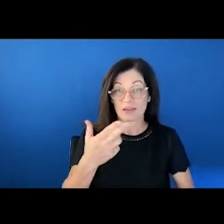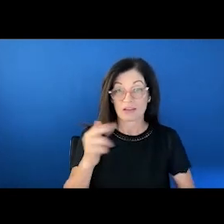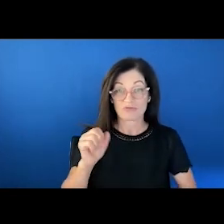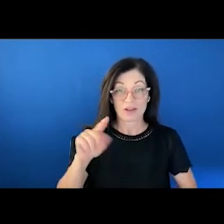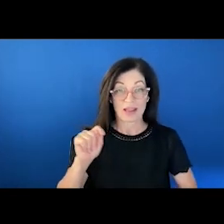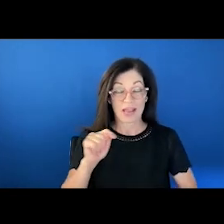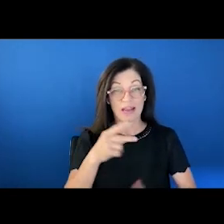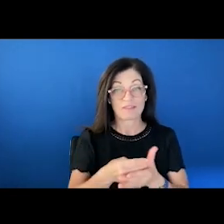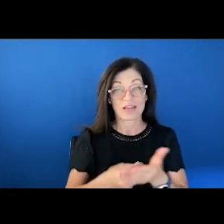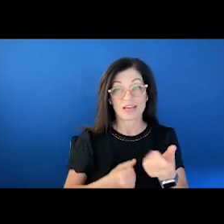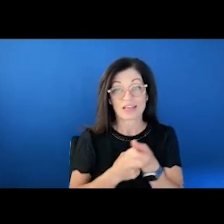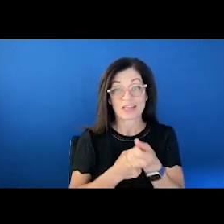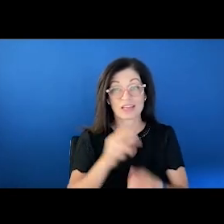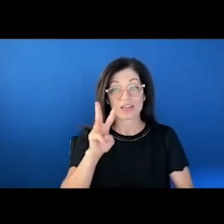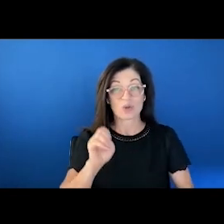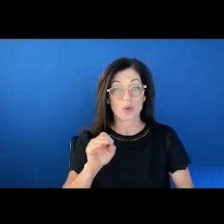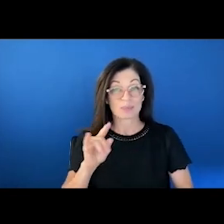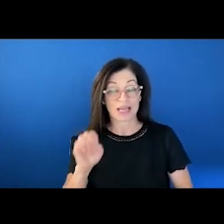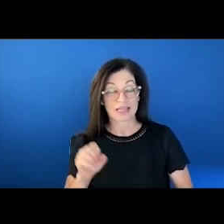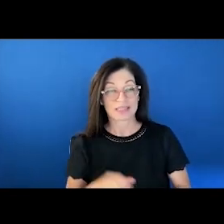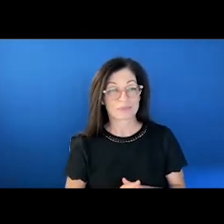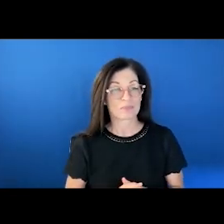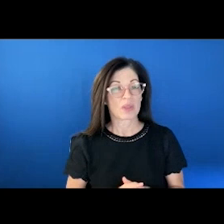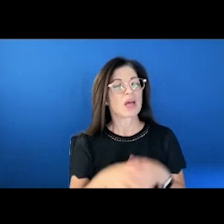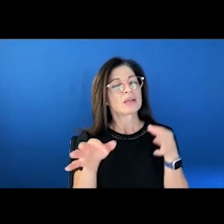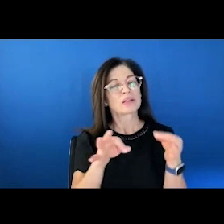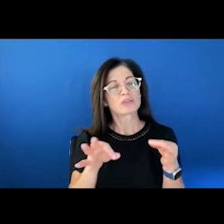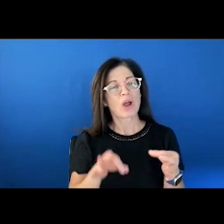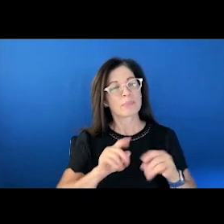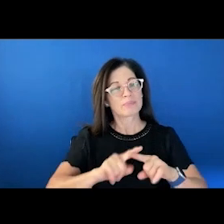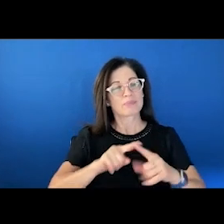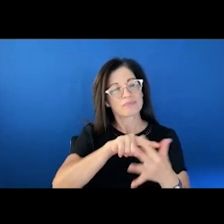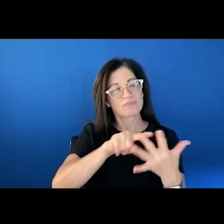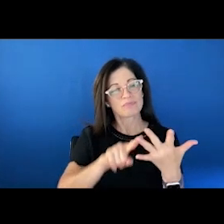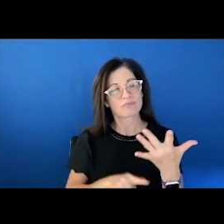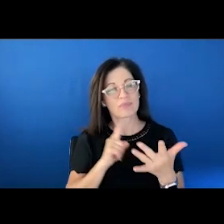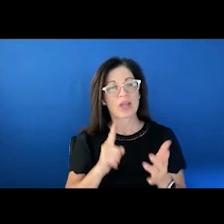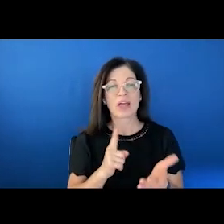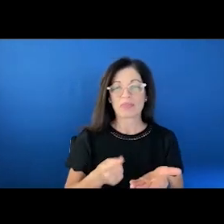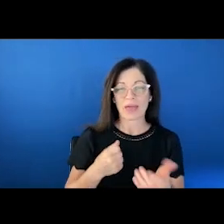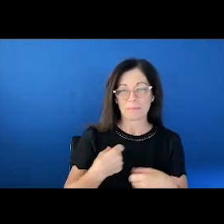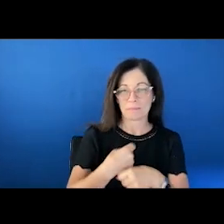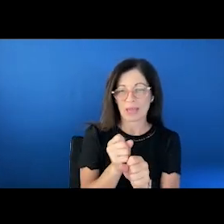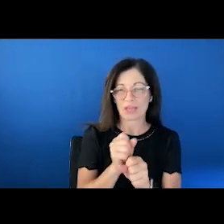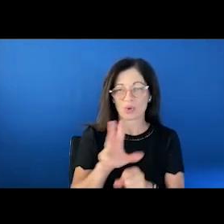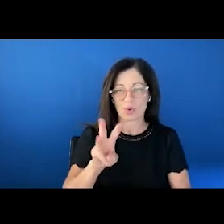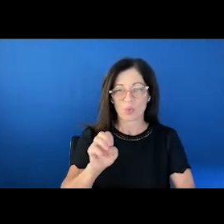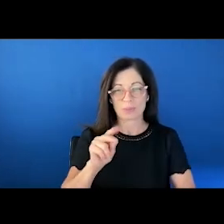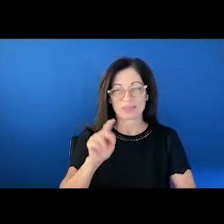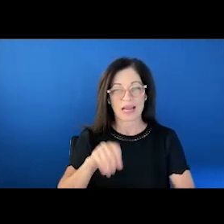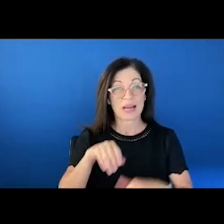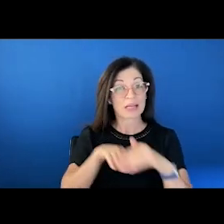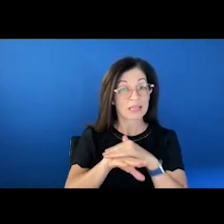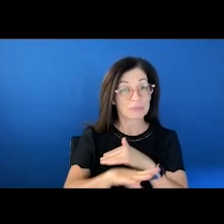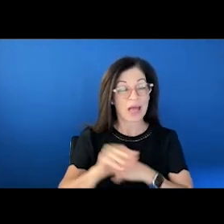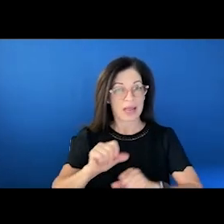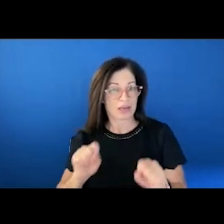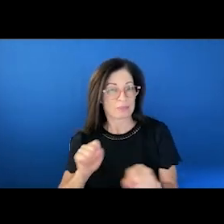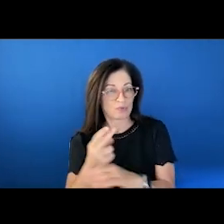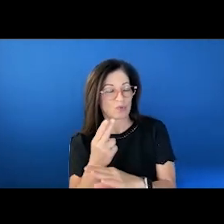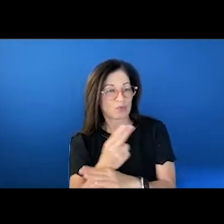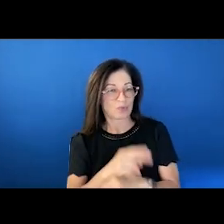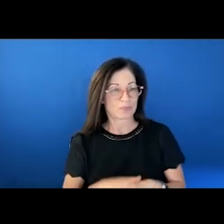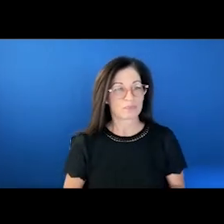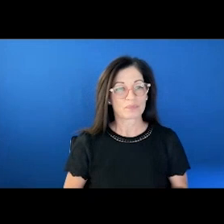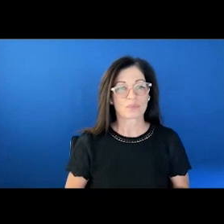grant-funded websites. Describe the features that contribute to a usable and accessible website.